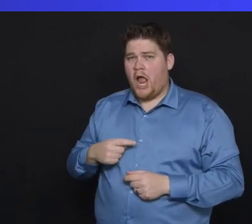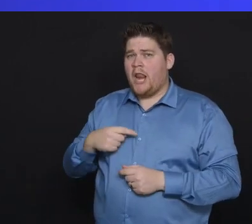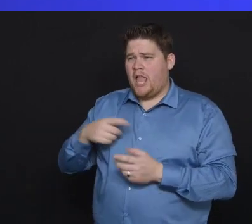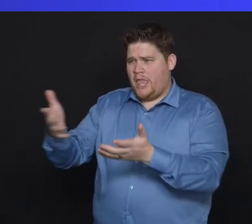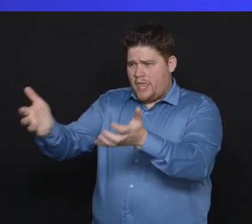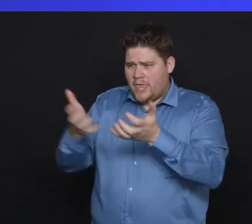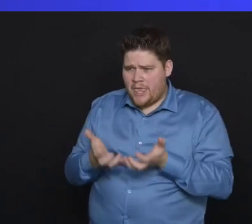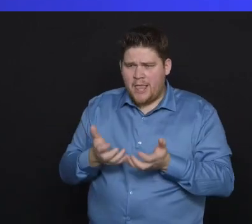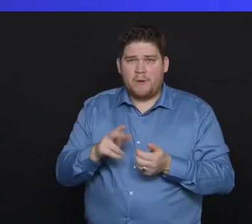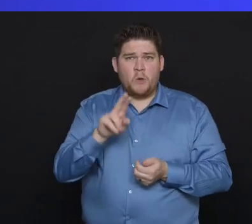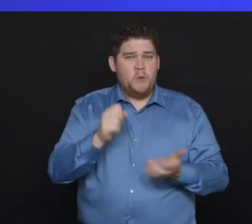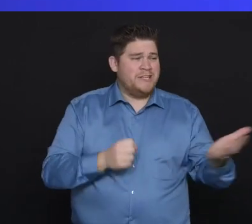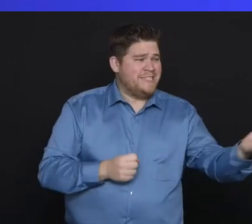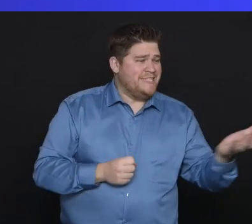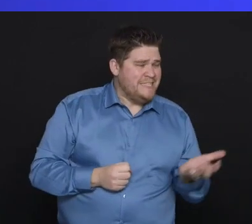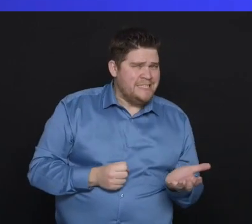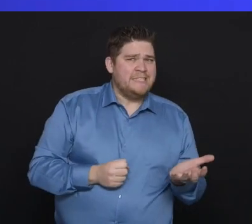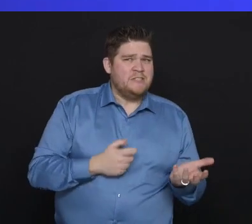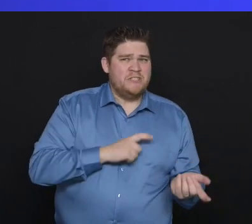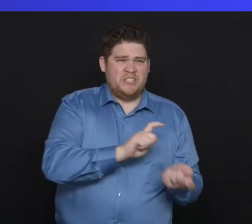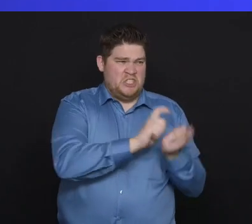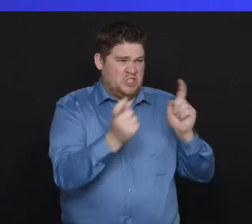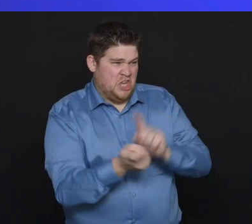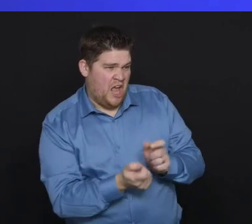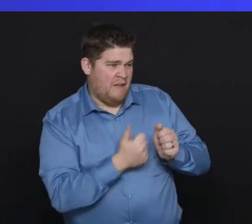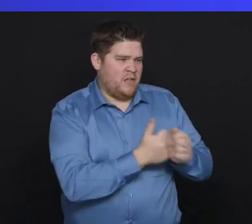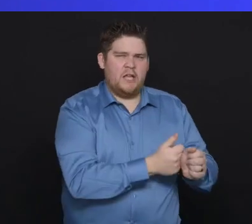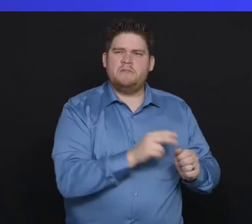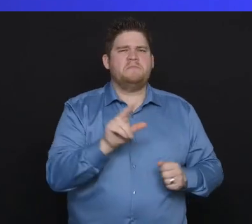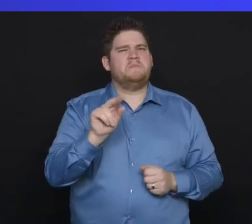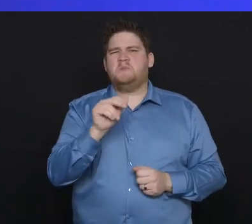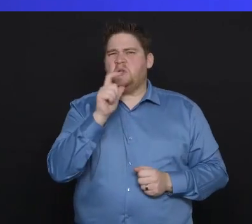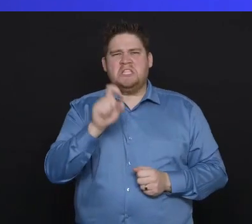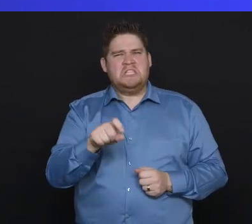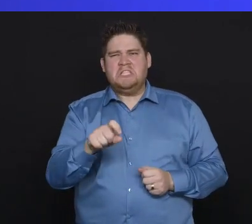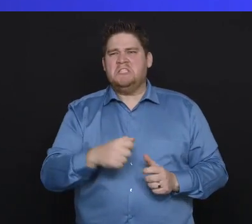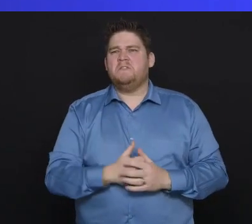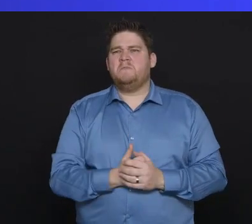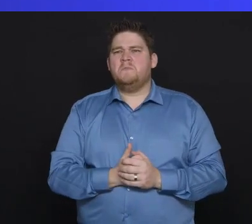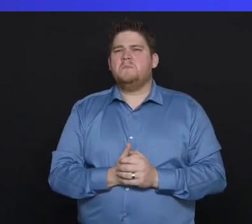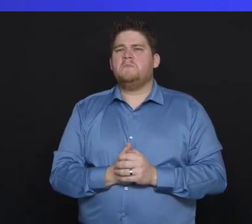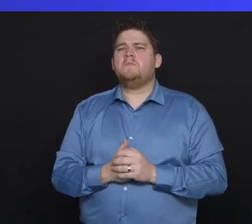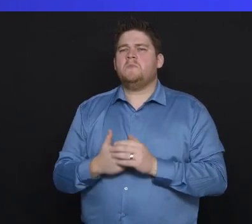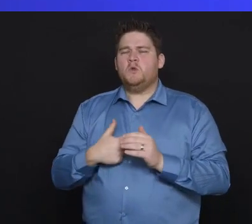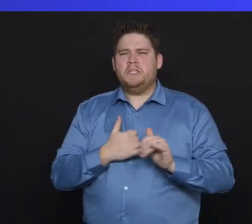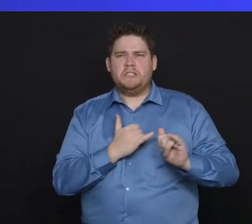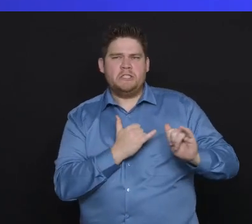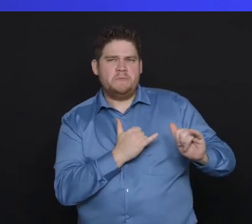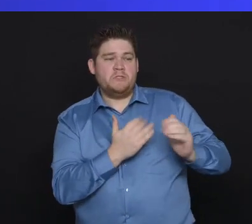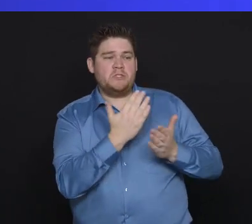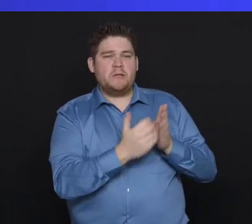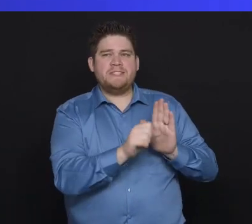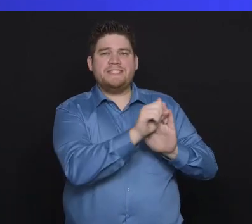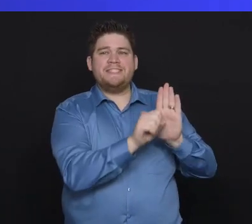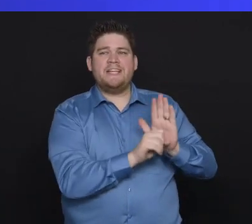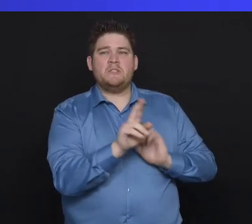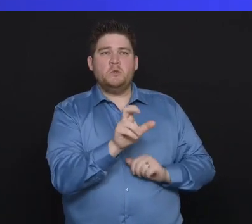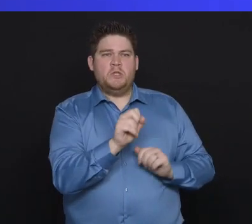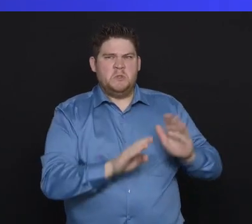we need to redo the modeling. The scenarios are very much like Canada. Where different states have different